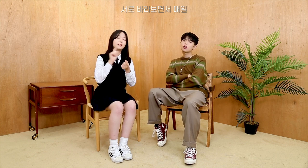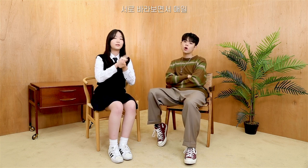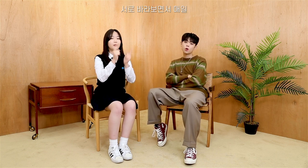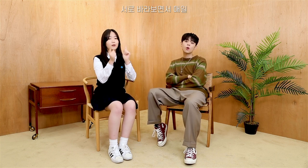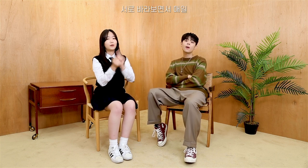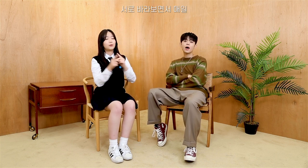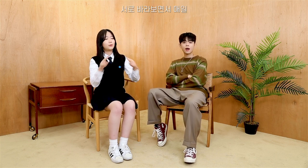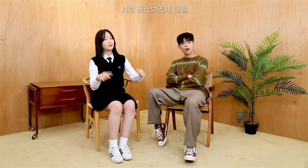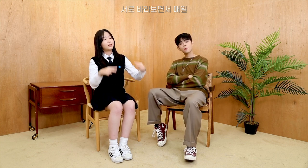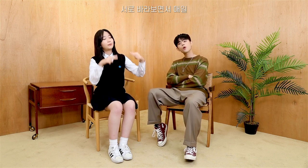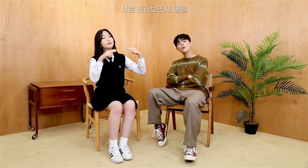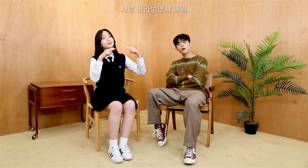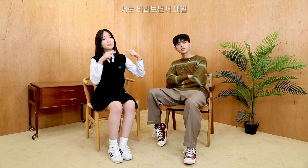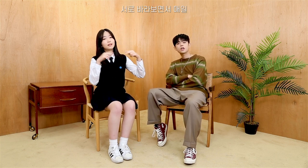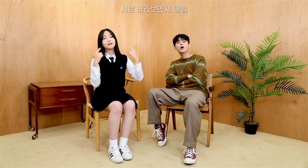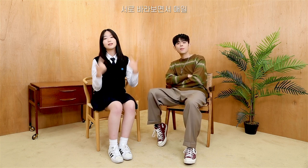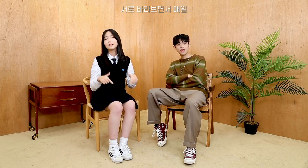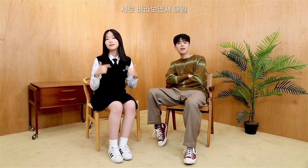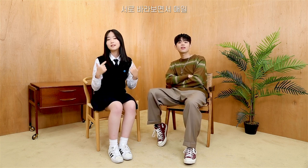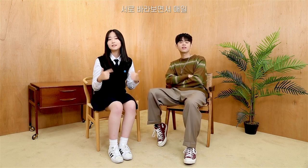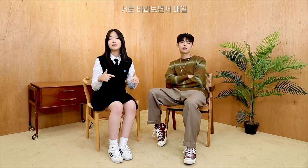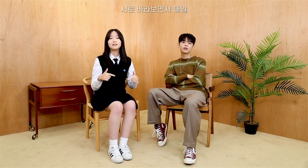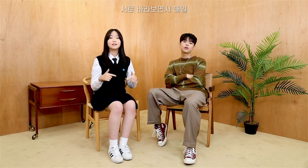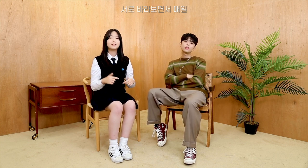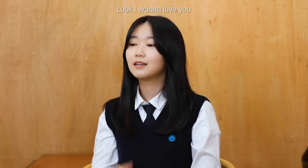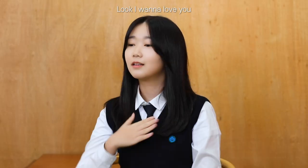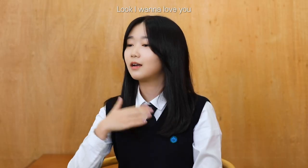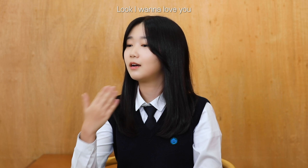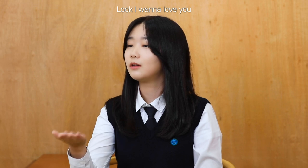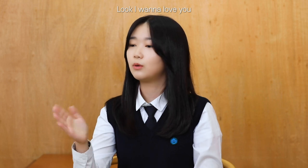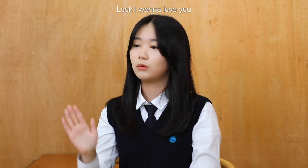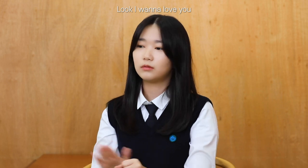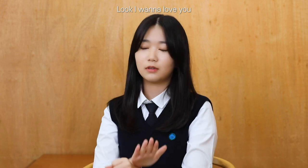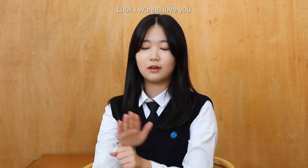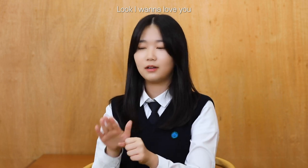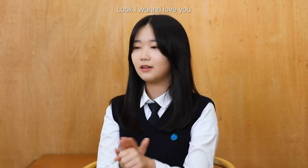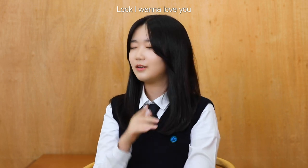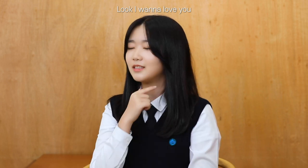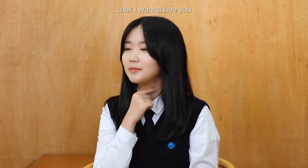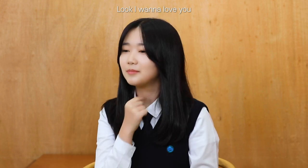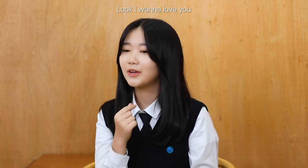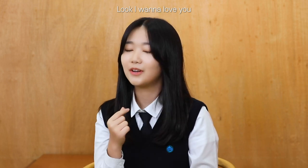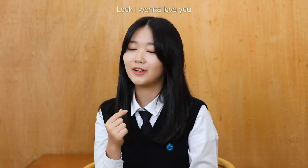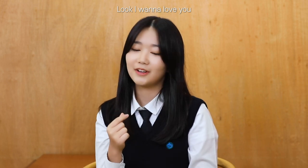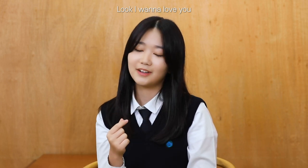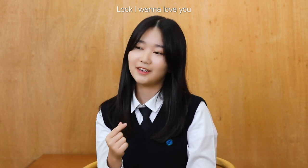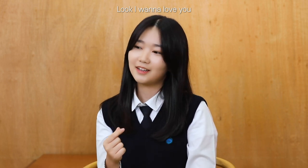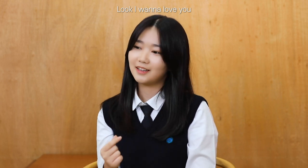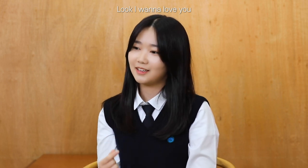Looking at each other every day Look I wanna love you